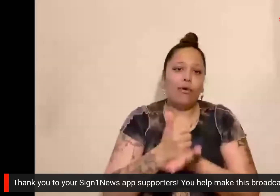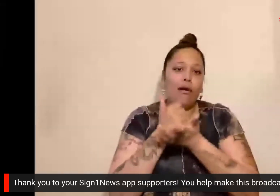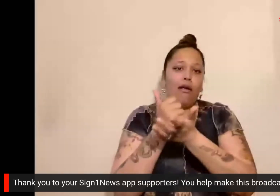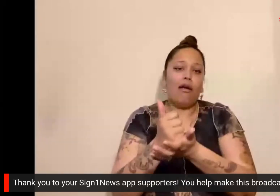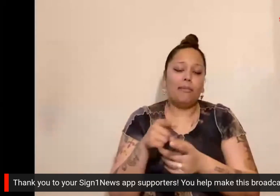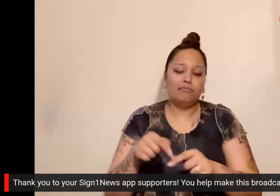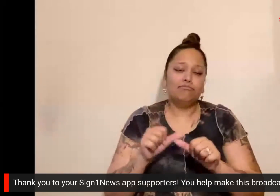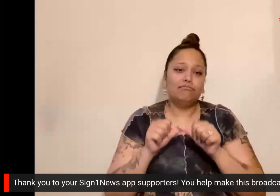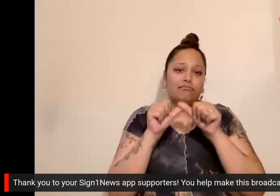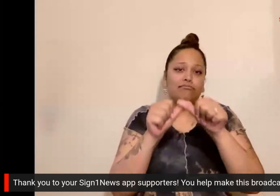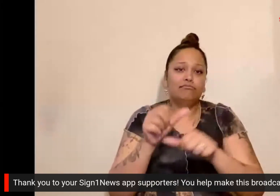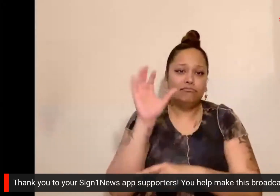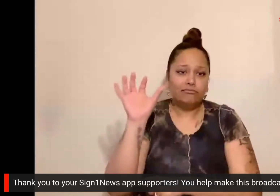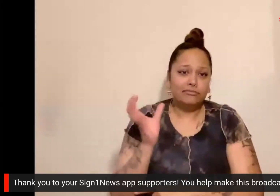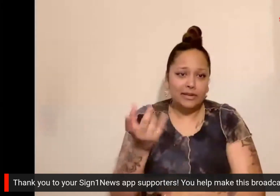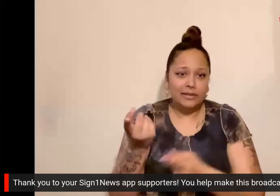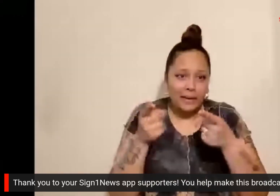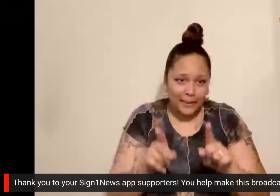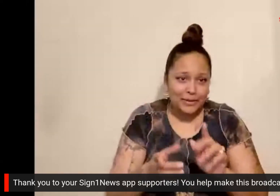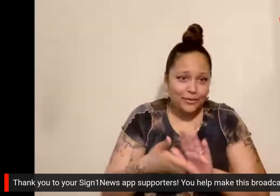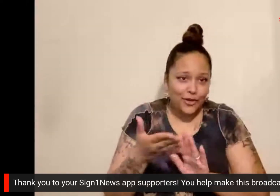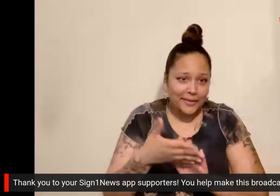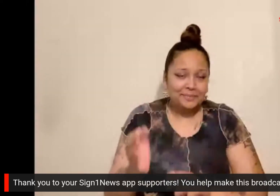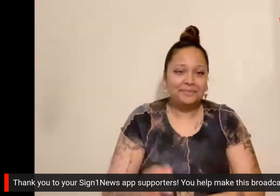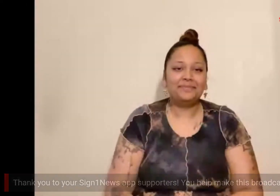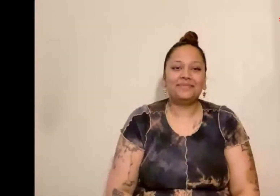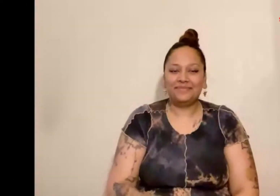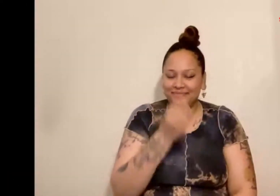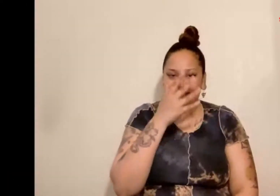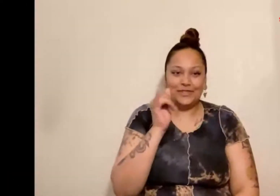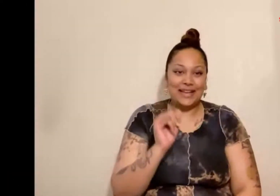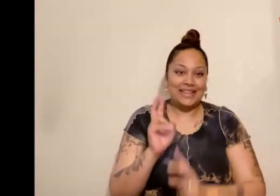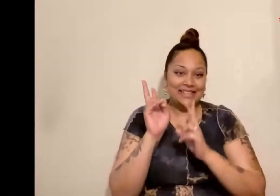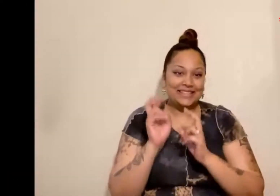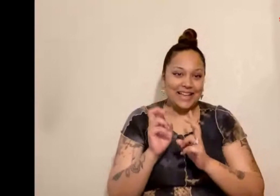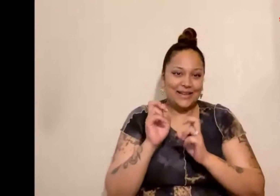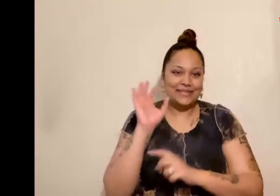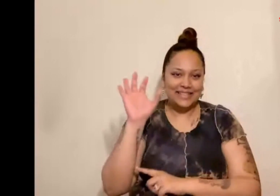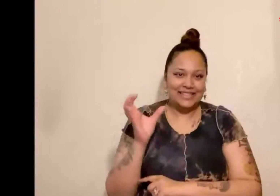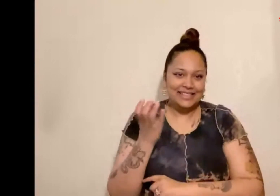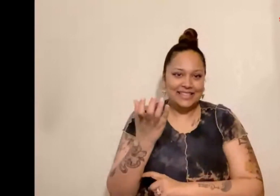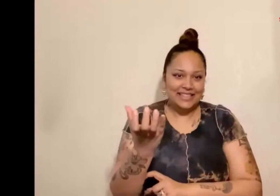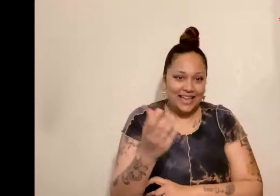you help make this broadcast happen you can download the Sign1News app by heading to the